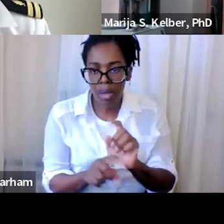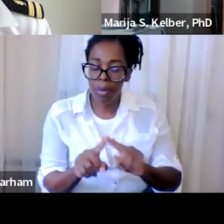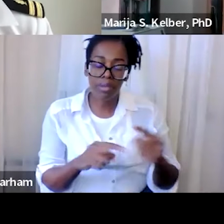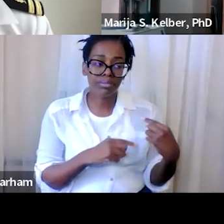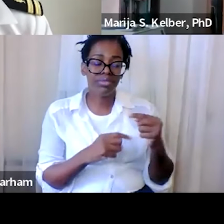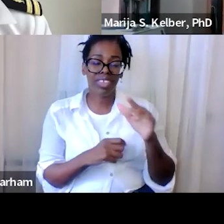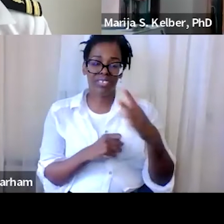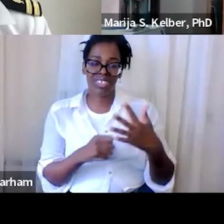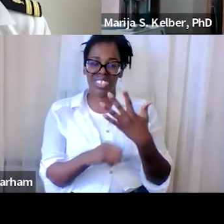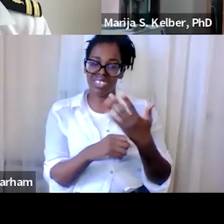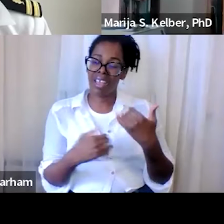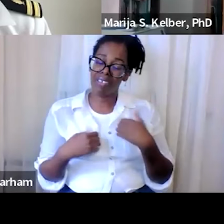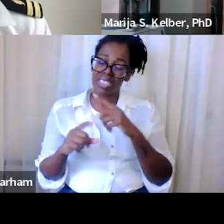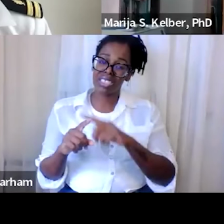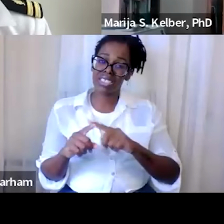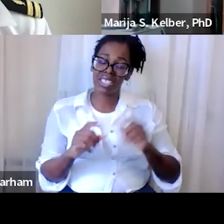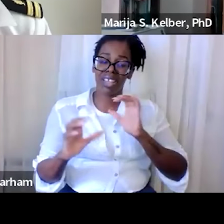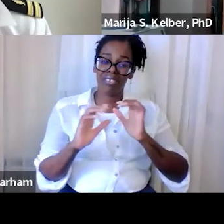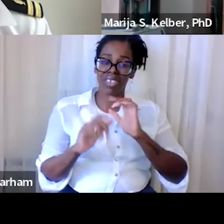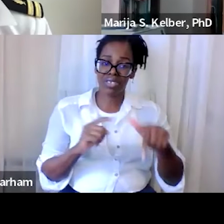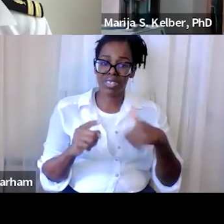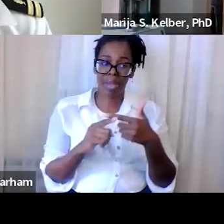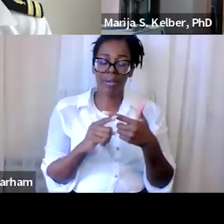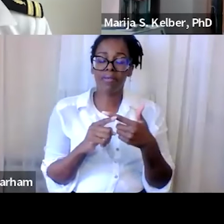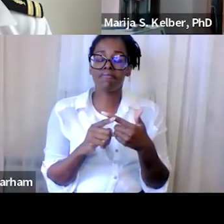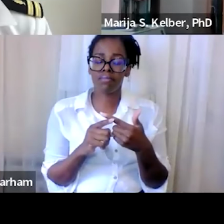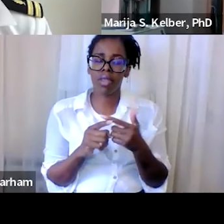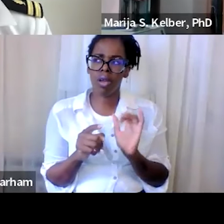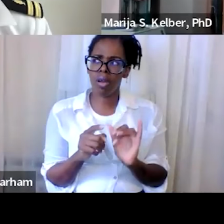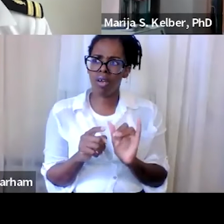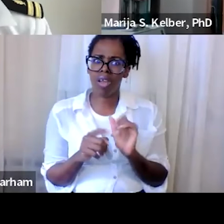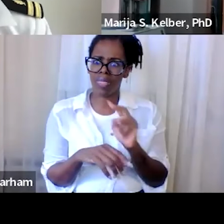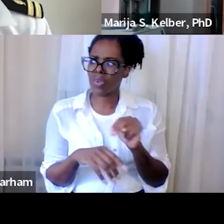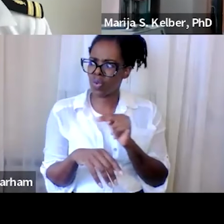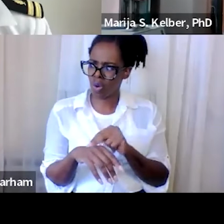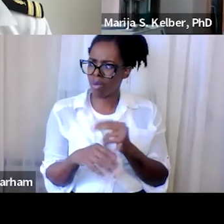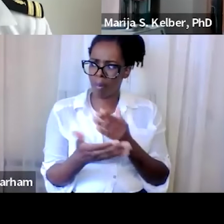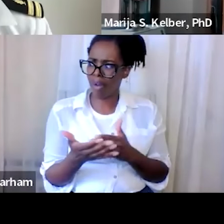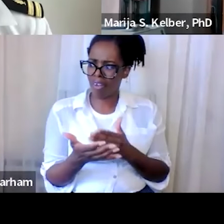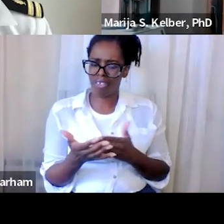is really having these conversations about, you know, these are normal aspects of what we did.